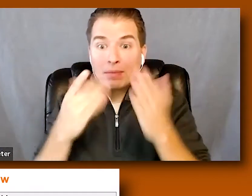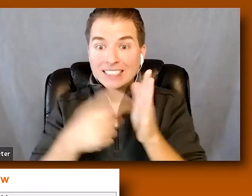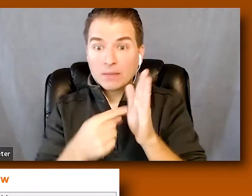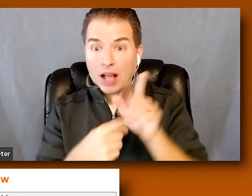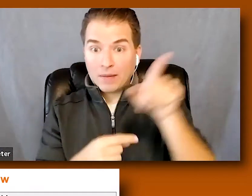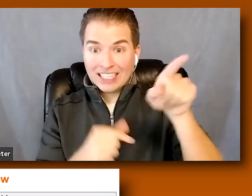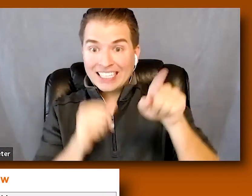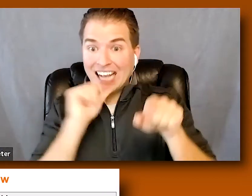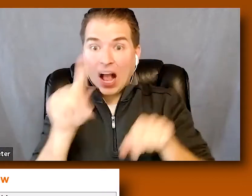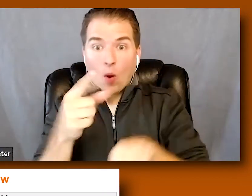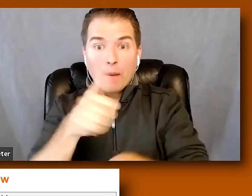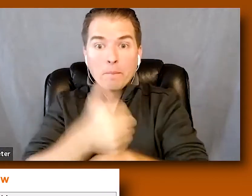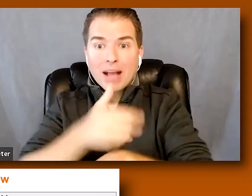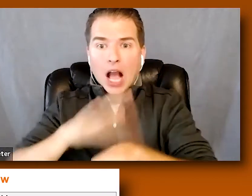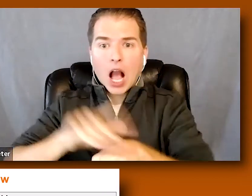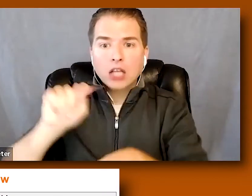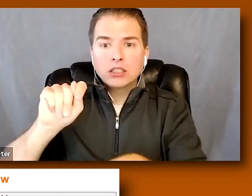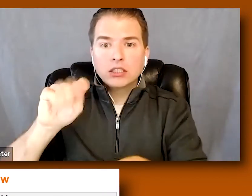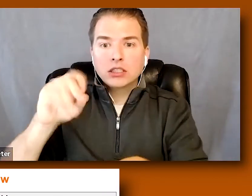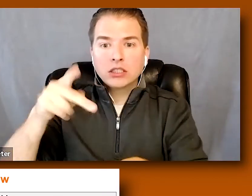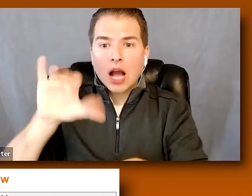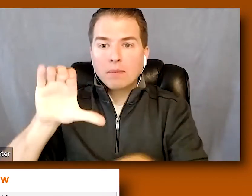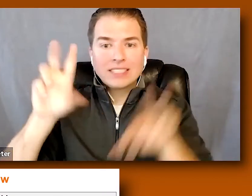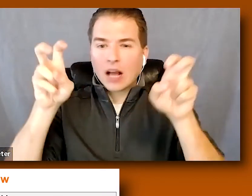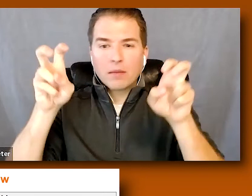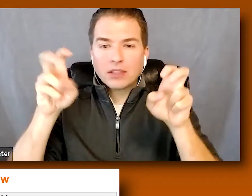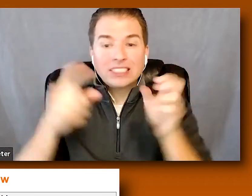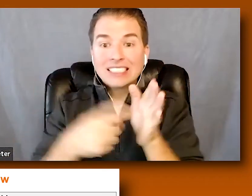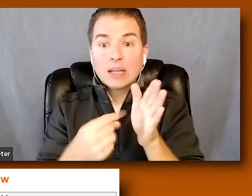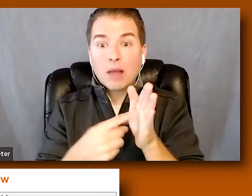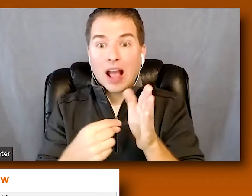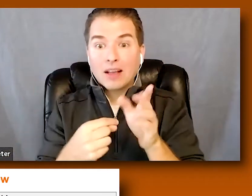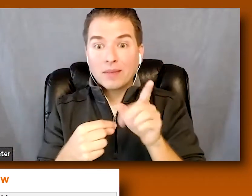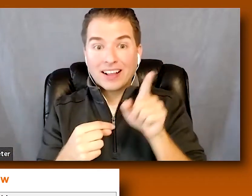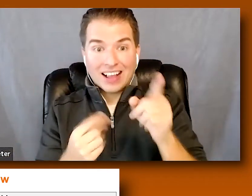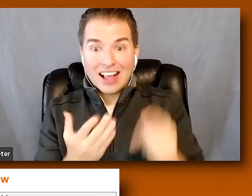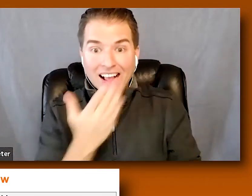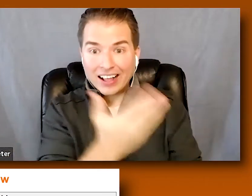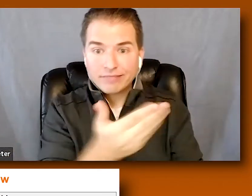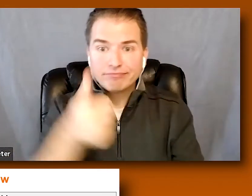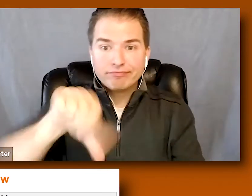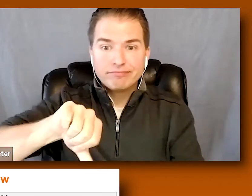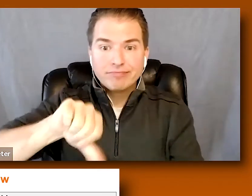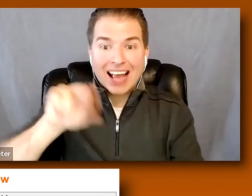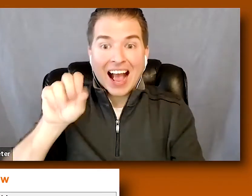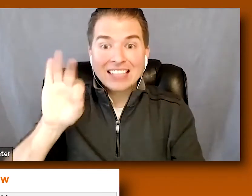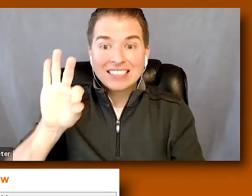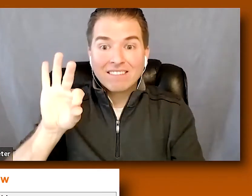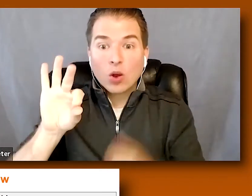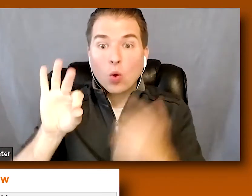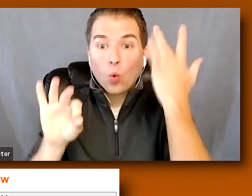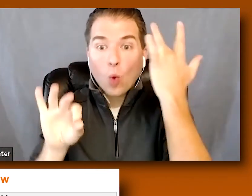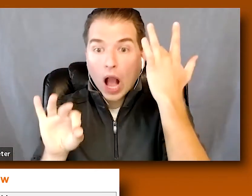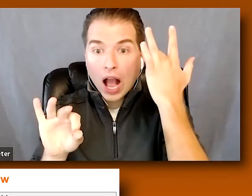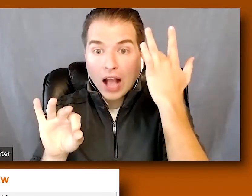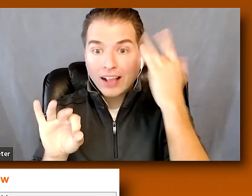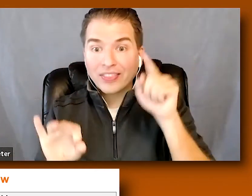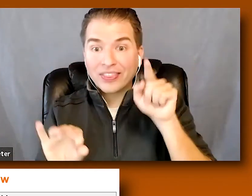I've actually had an application withdrawn because the solicitation-- it was NSF-- and it talked specifically about